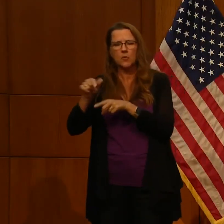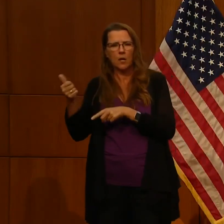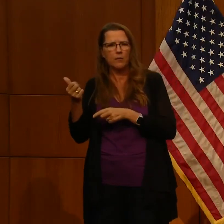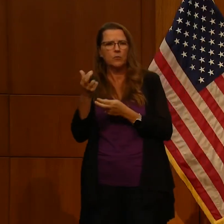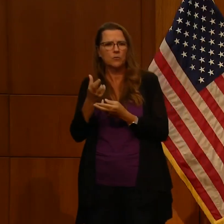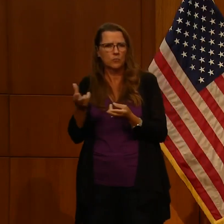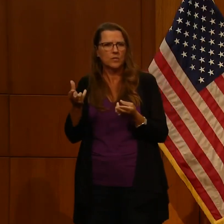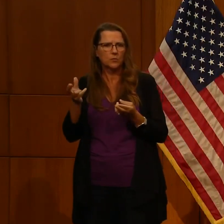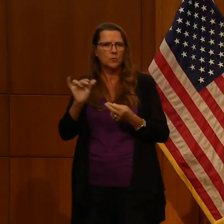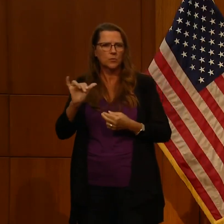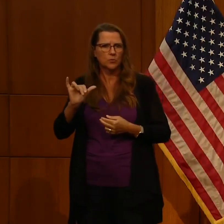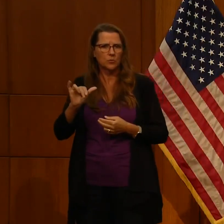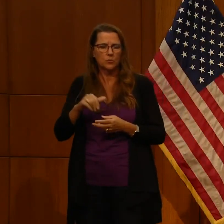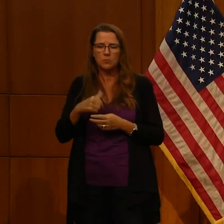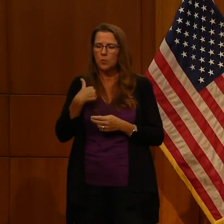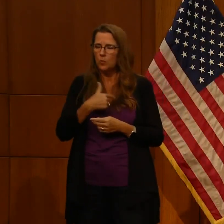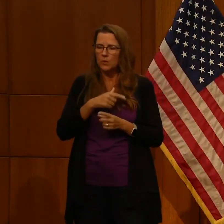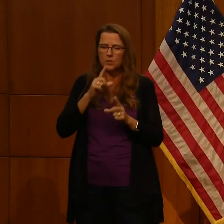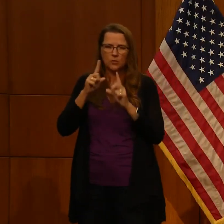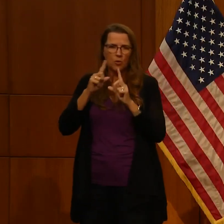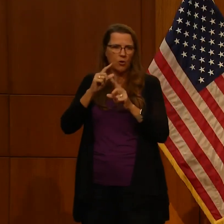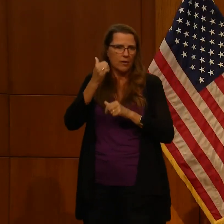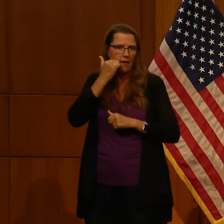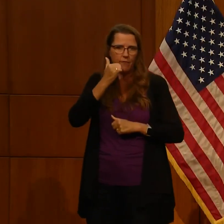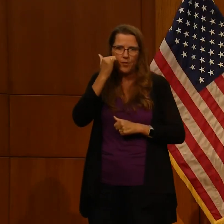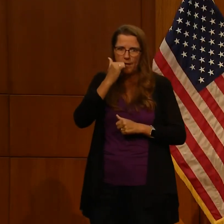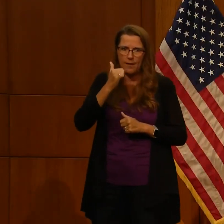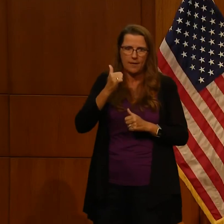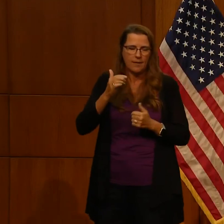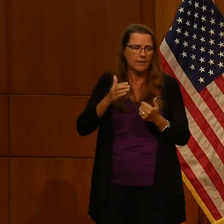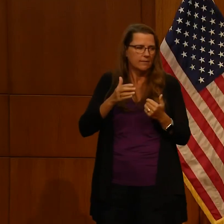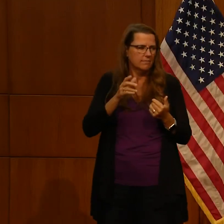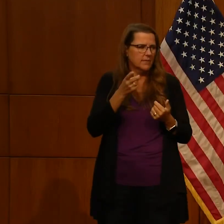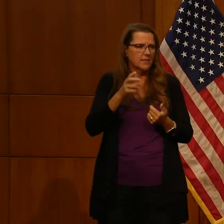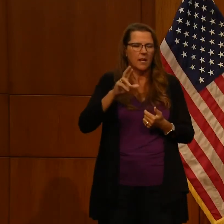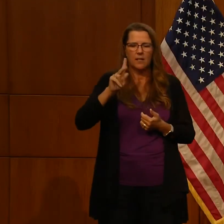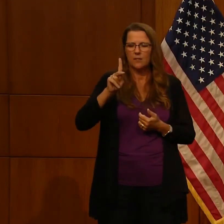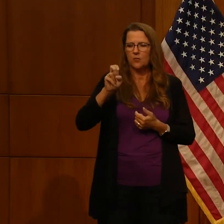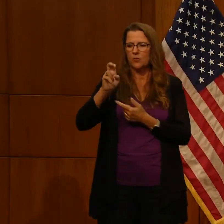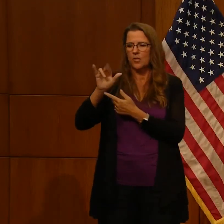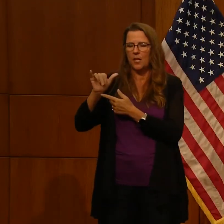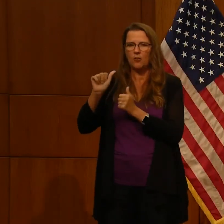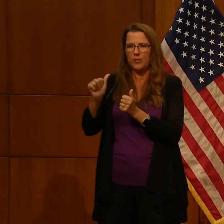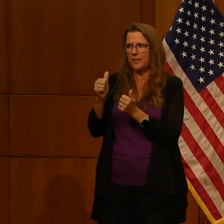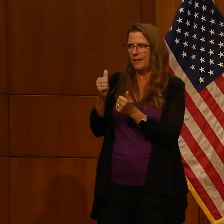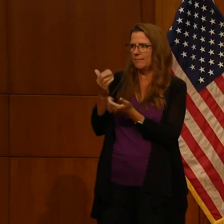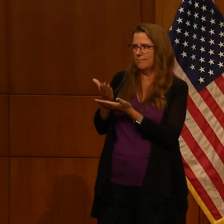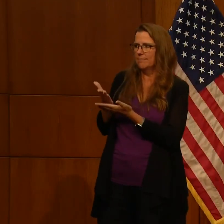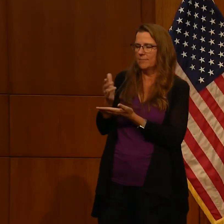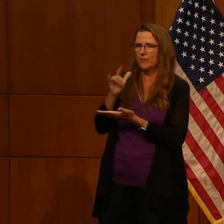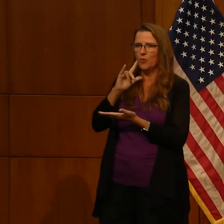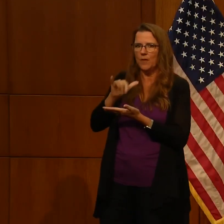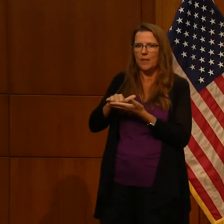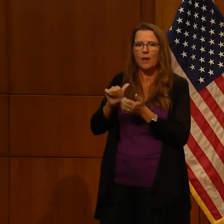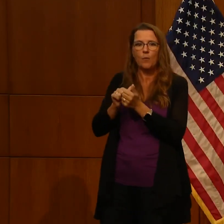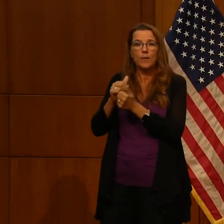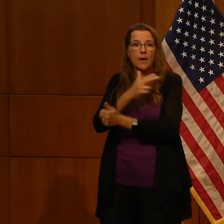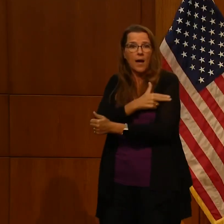BUT AND THERE ARE OTHER SOURCES AS WELL AND WE ARE IN ALMOST DAILY COMMUNICATION. UH NO,